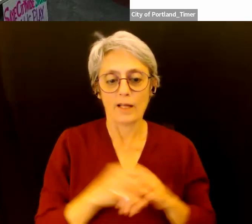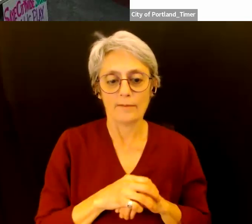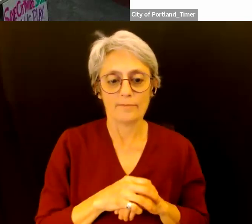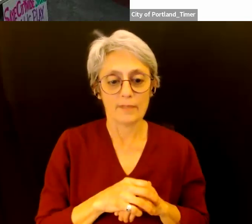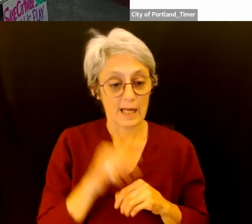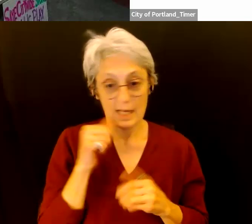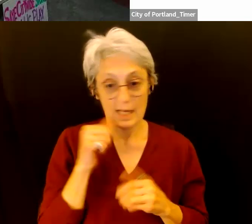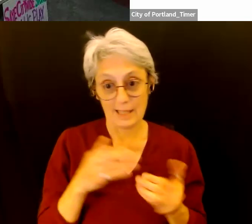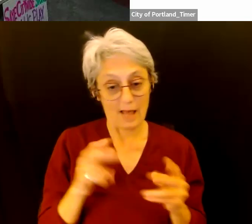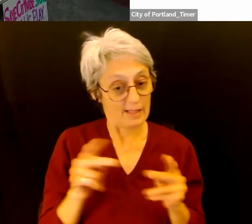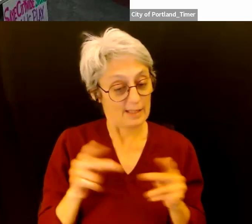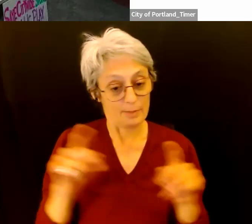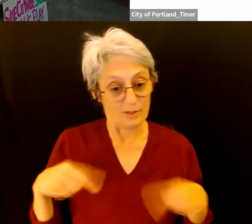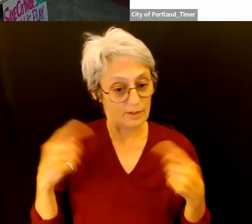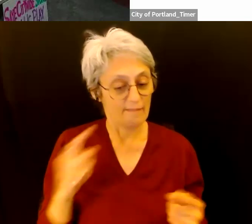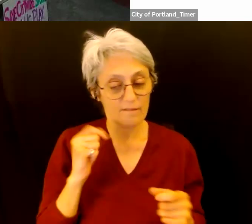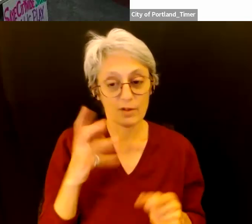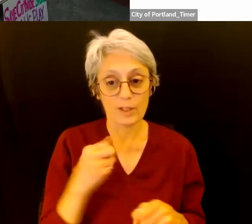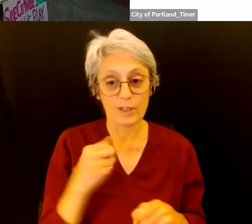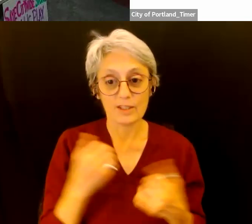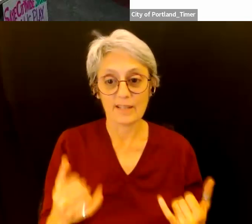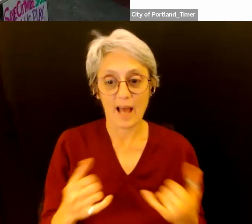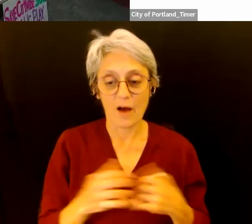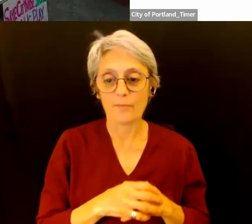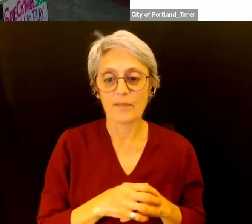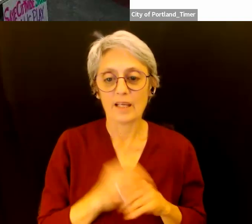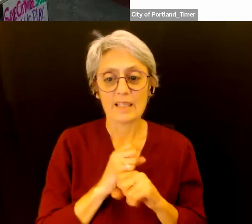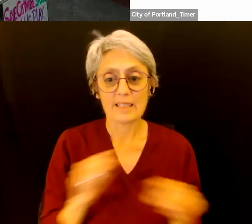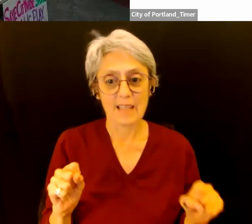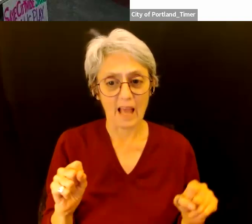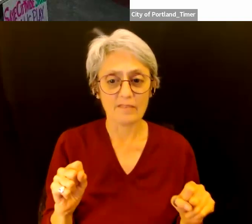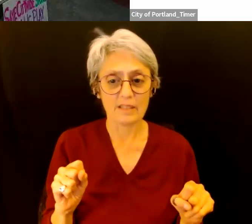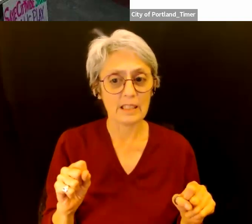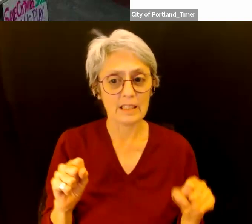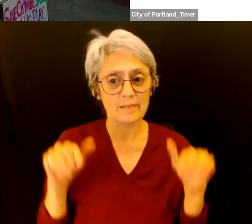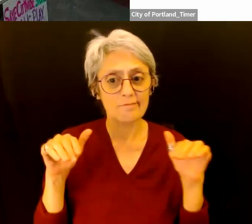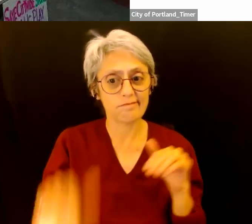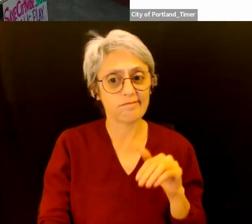For a couple years, safety has been questionable. My kids go to school right above downtown.